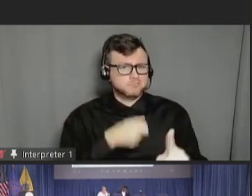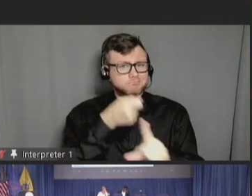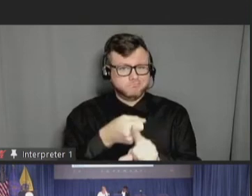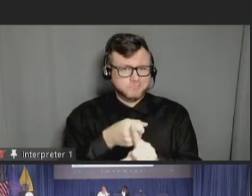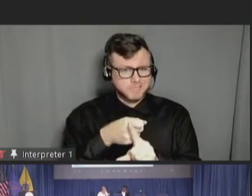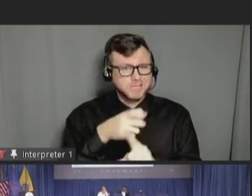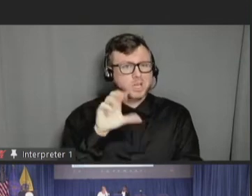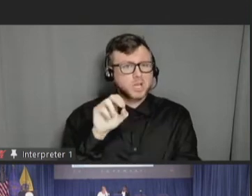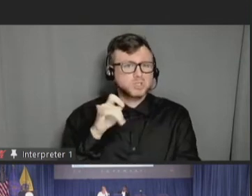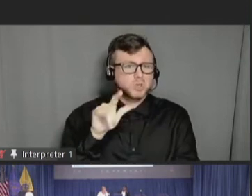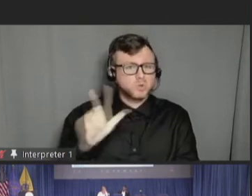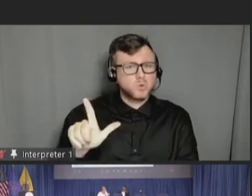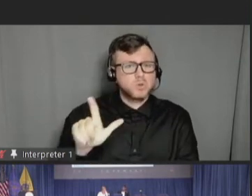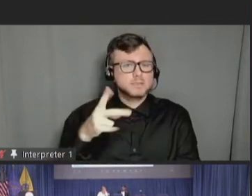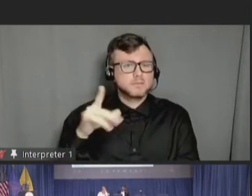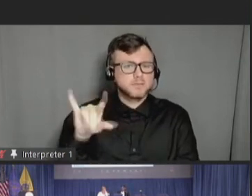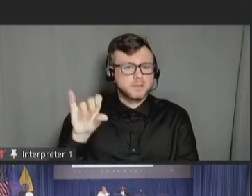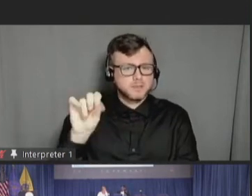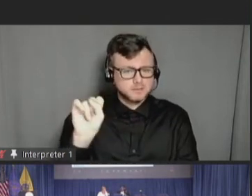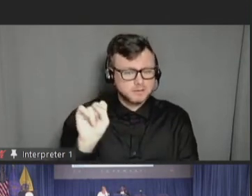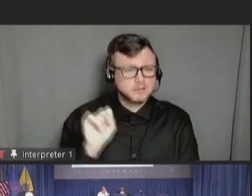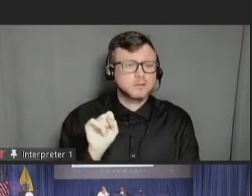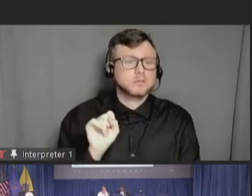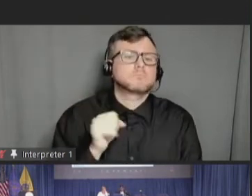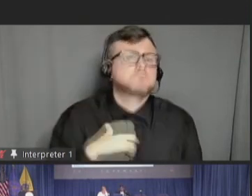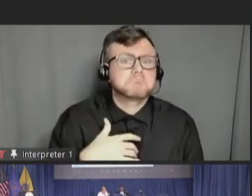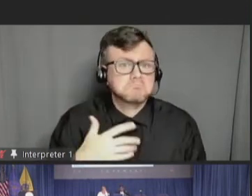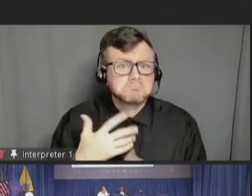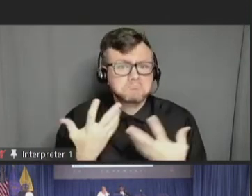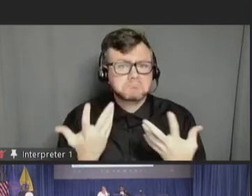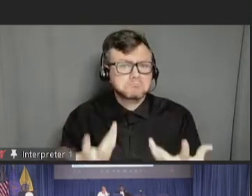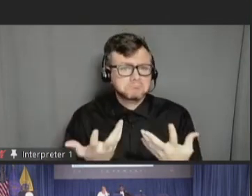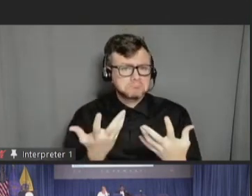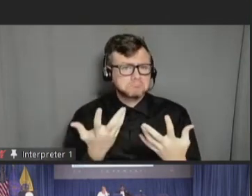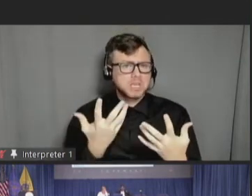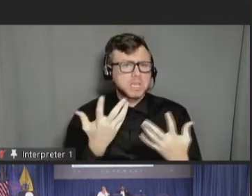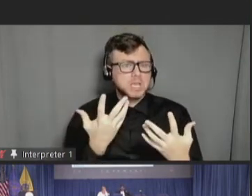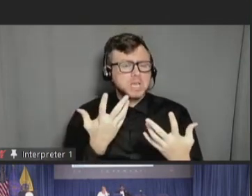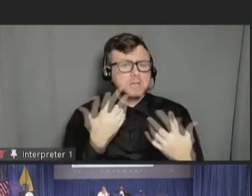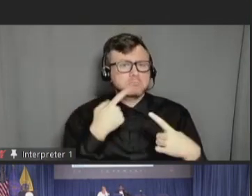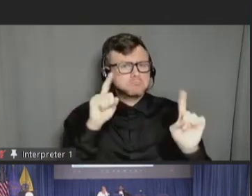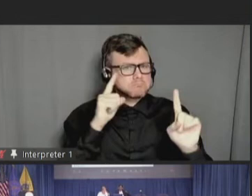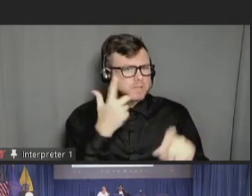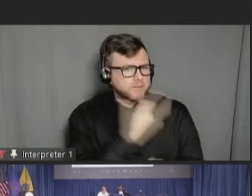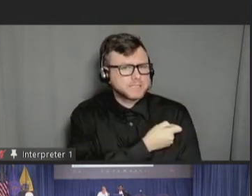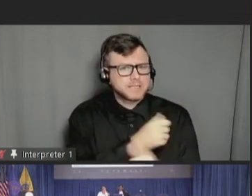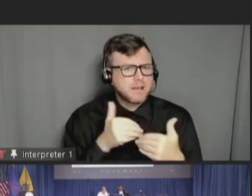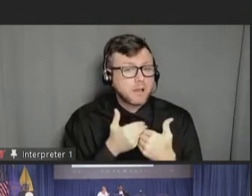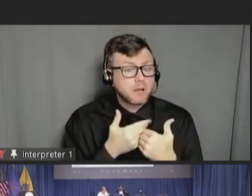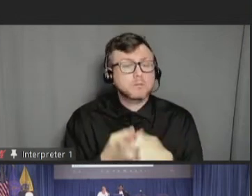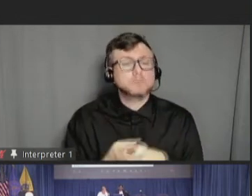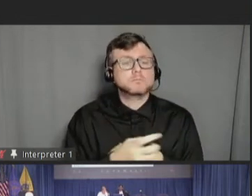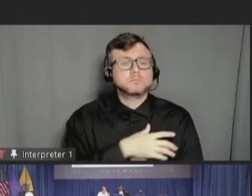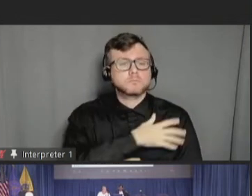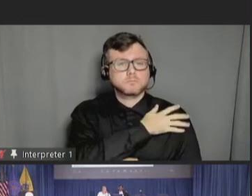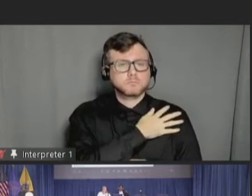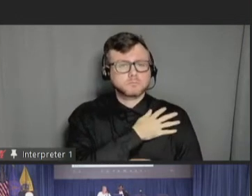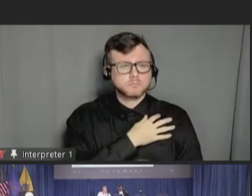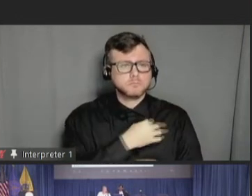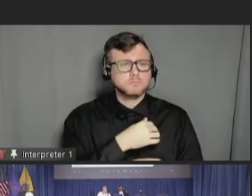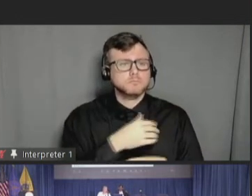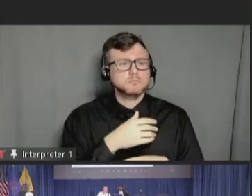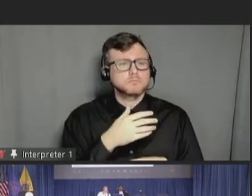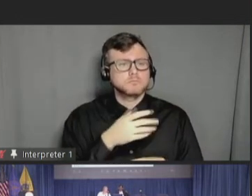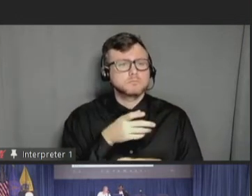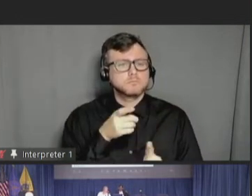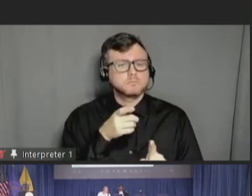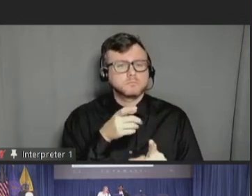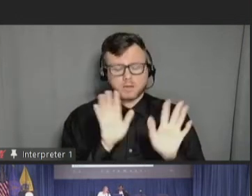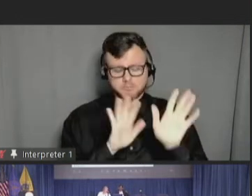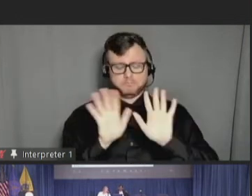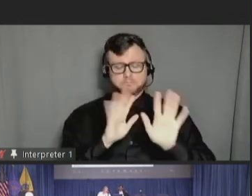So, how do we get to this vaccine? Next. So, the best teacher is -- oh, I'm sorry. Yes. One